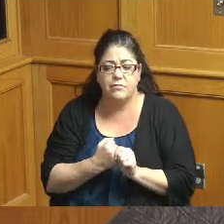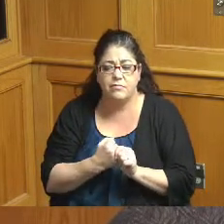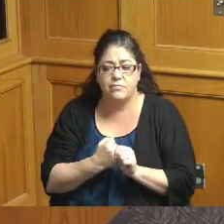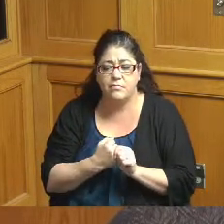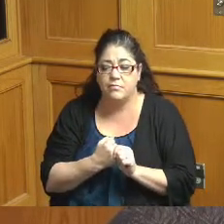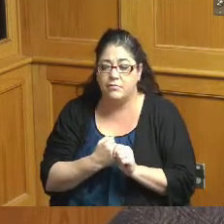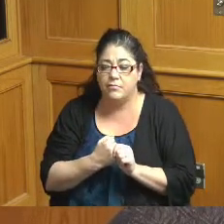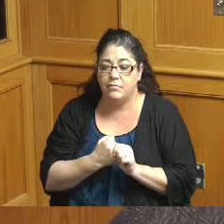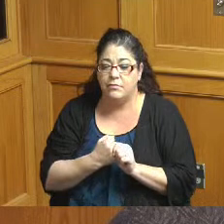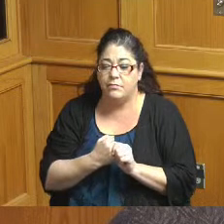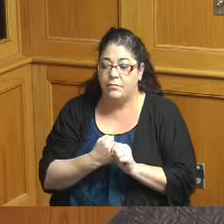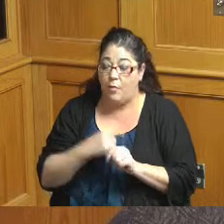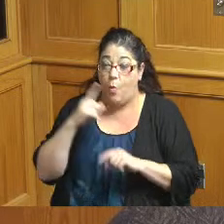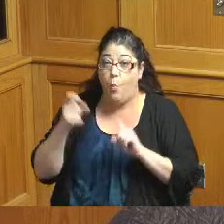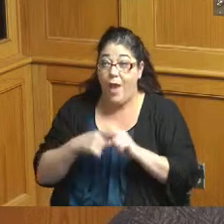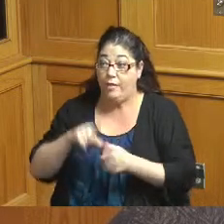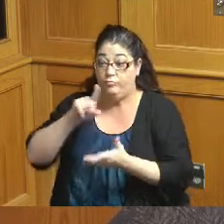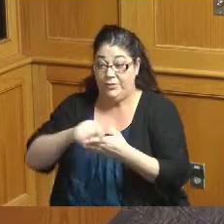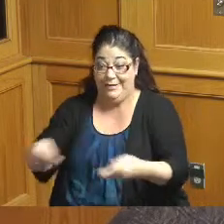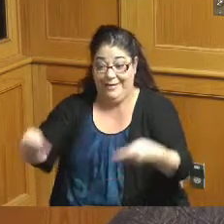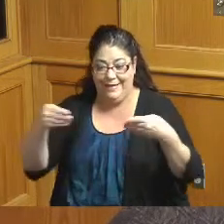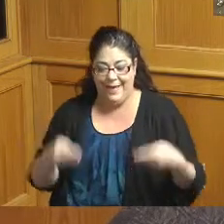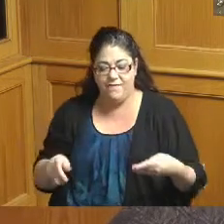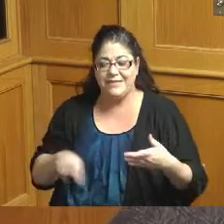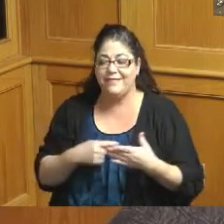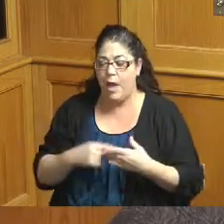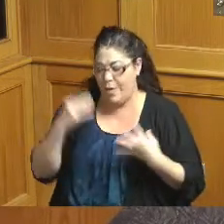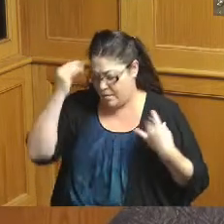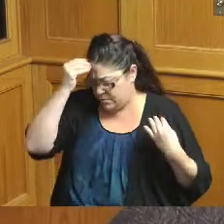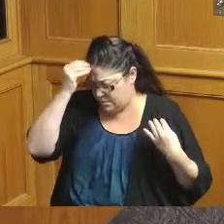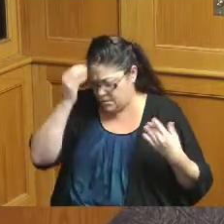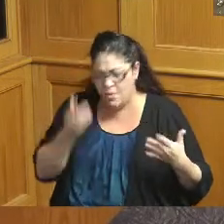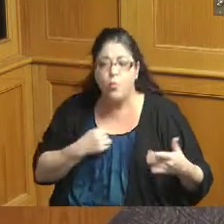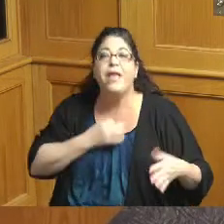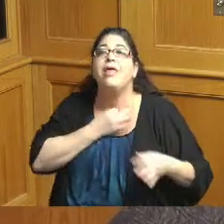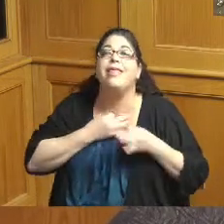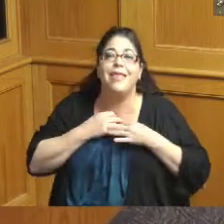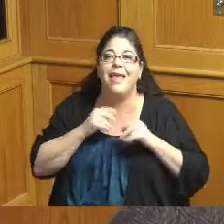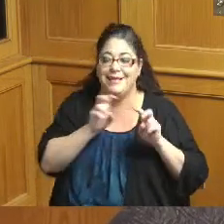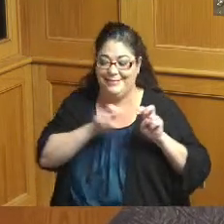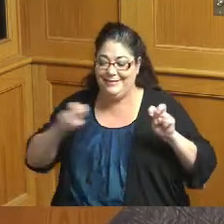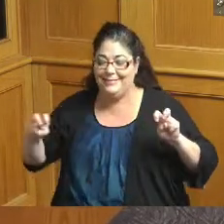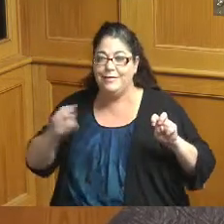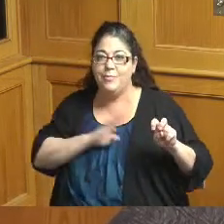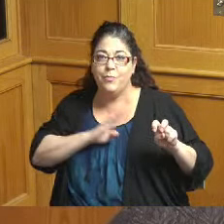you do that it allows us to ask questions we're a very inquisitive group up here so